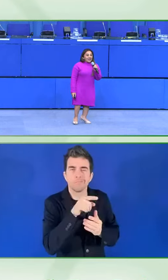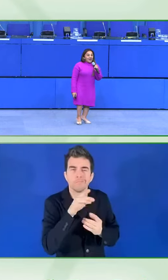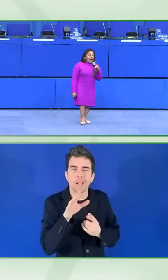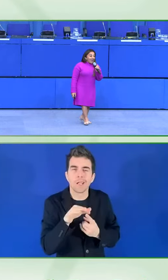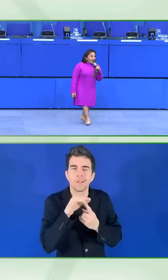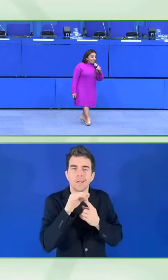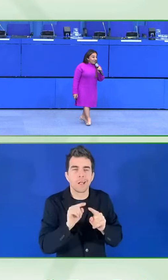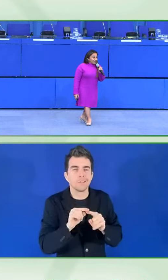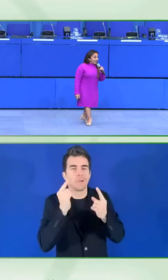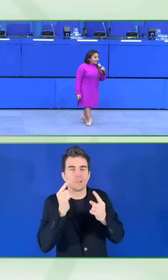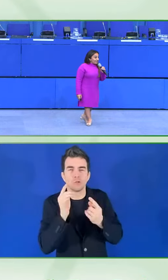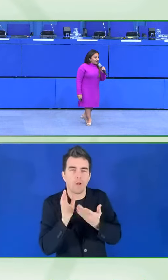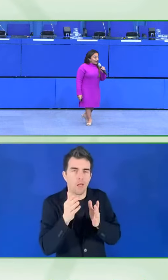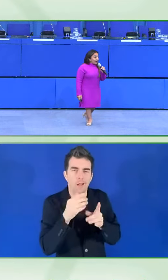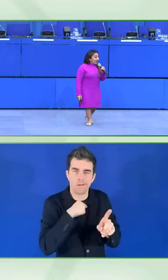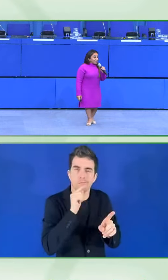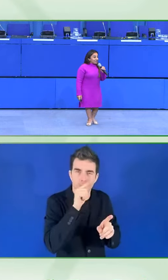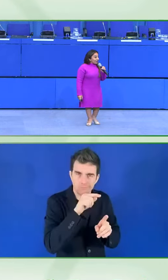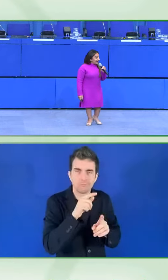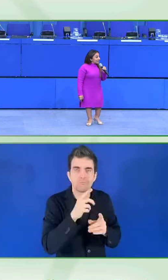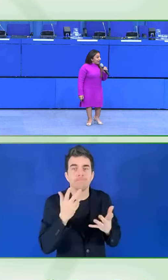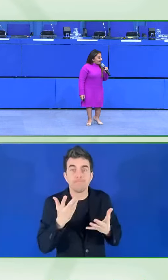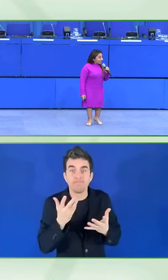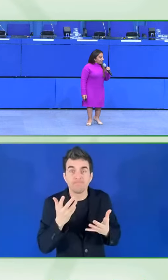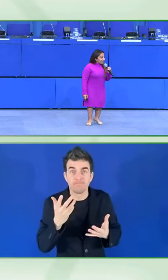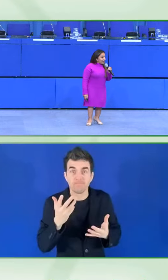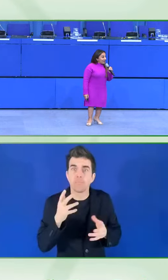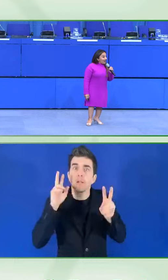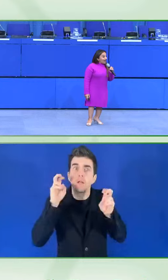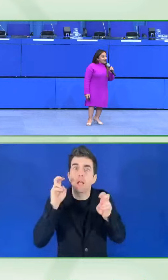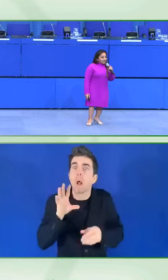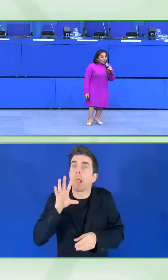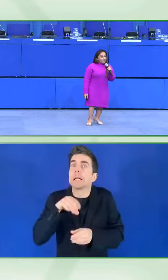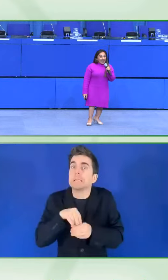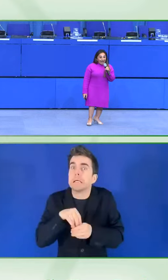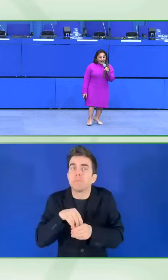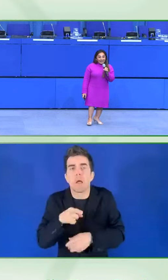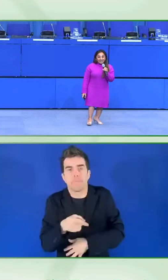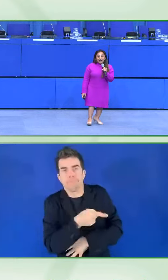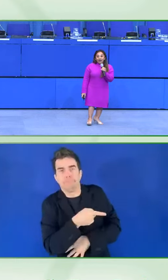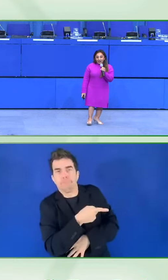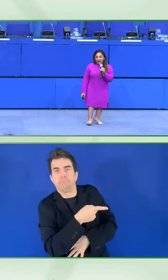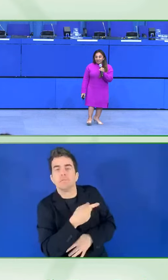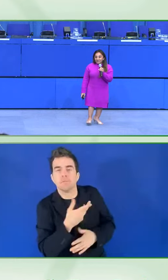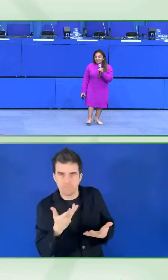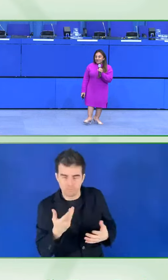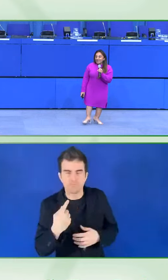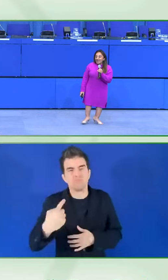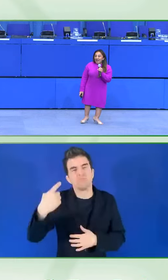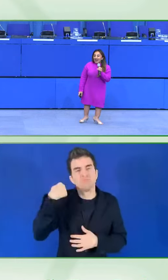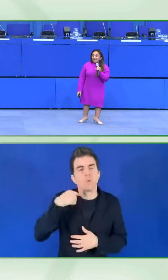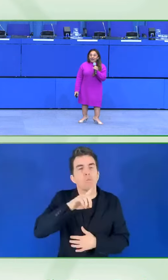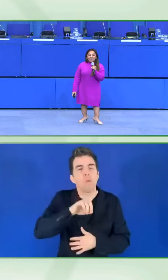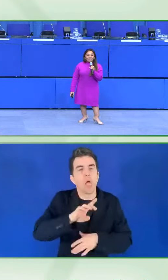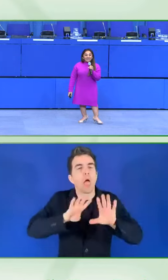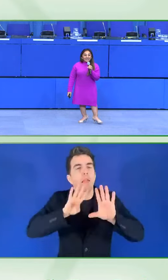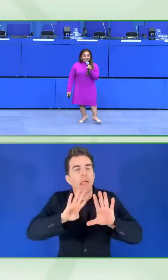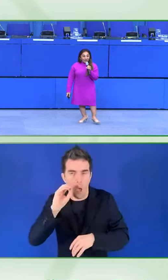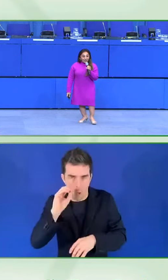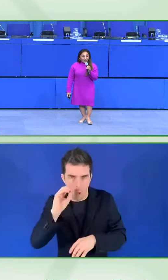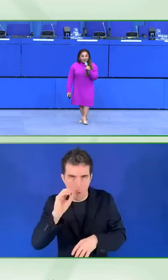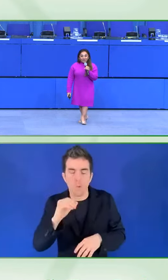I am a two years old in that picture and that is when I received a diagnosis.